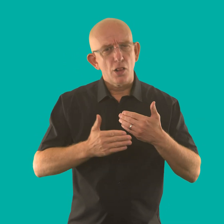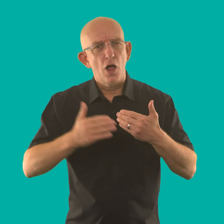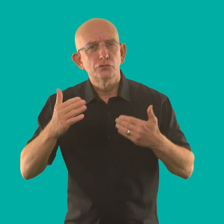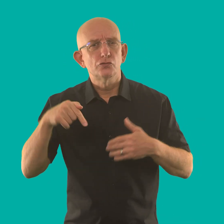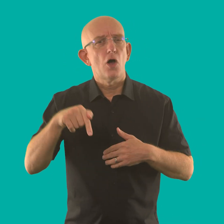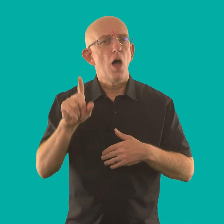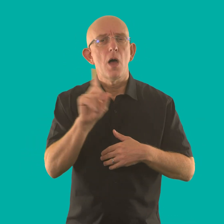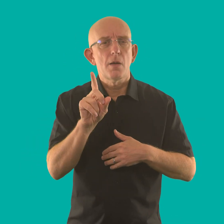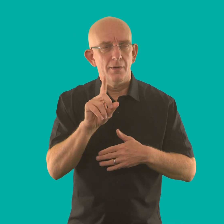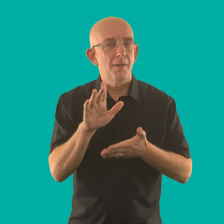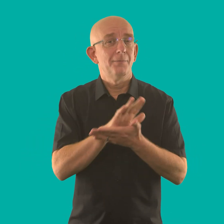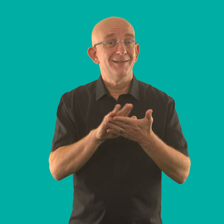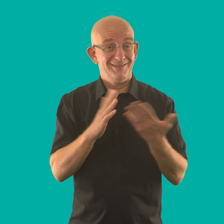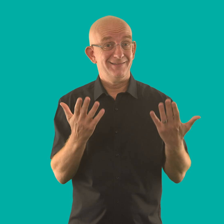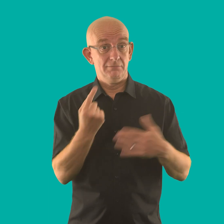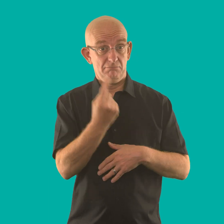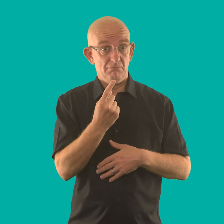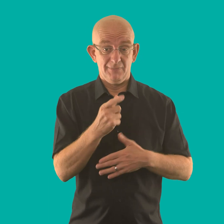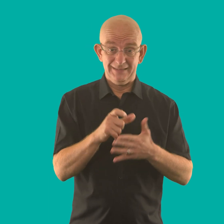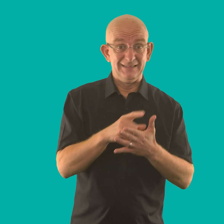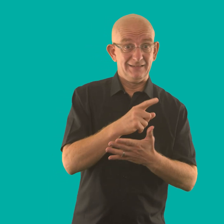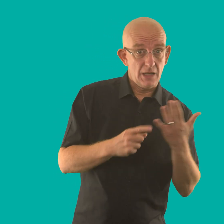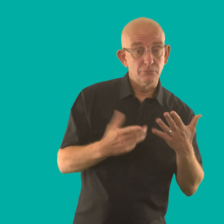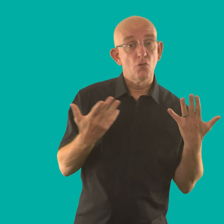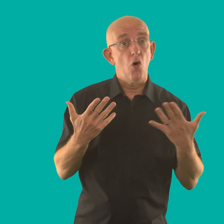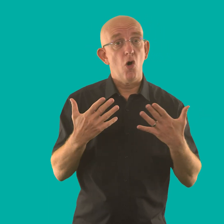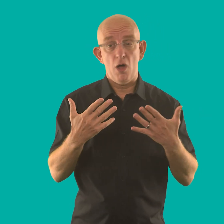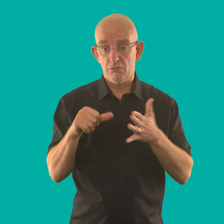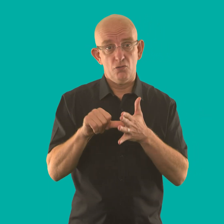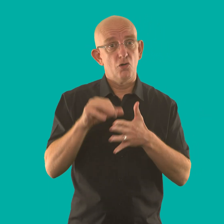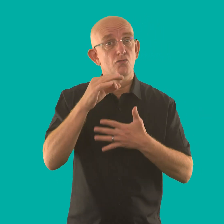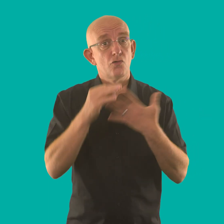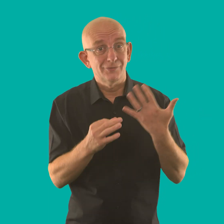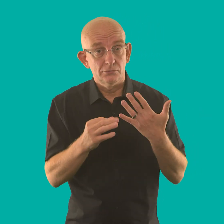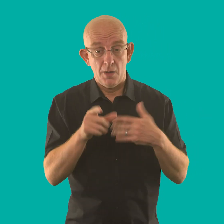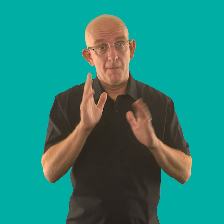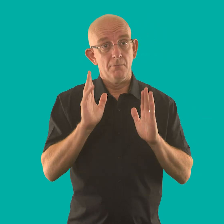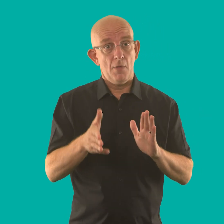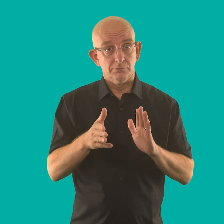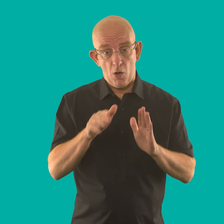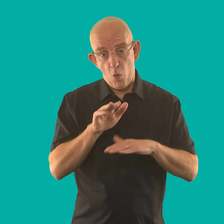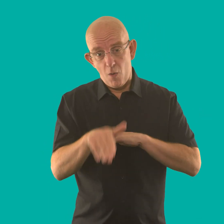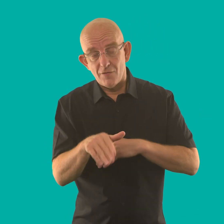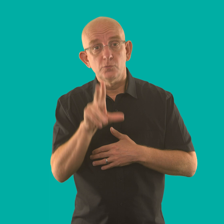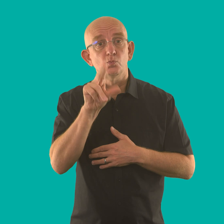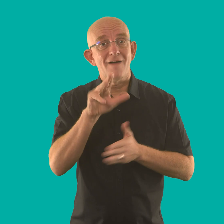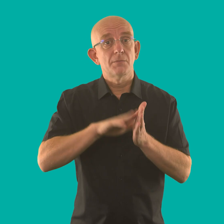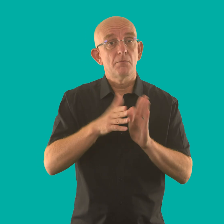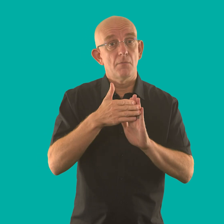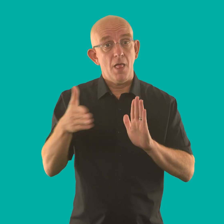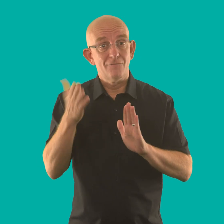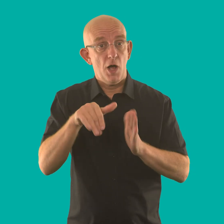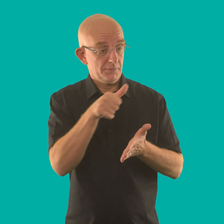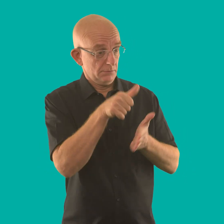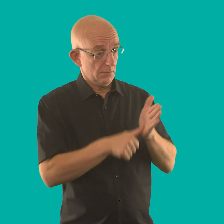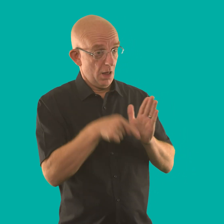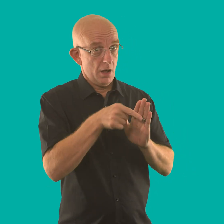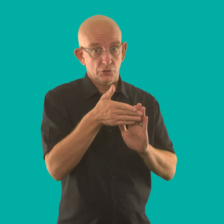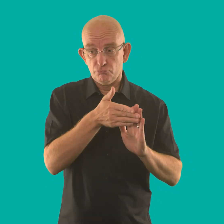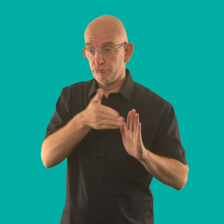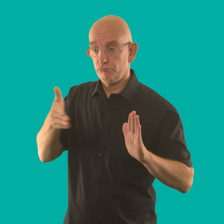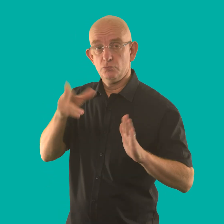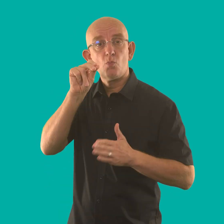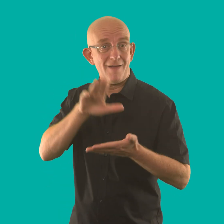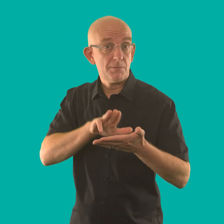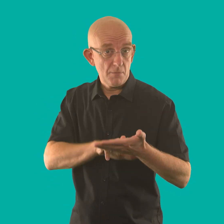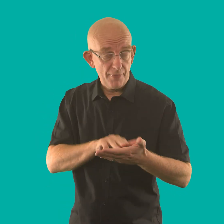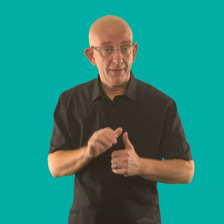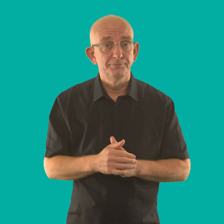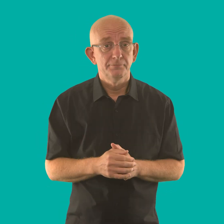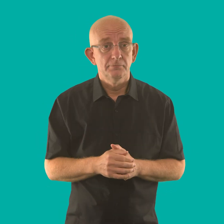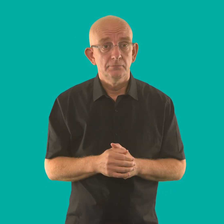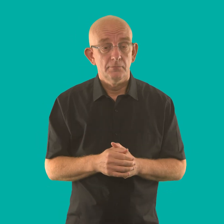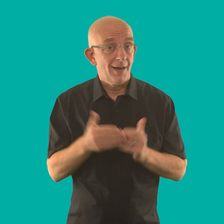By long term, we mean that you expect to have the condition or disability for at least 12 months from when it started.